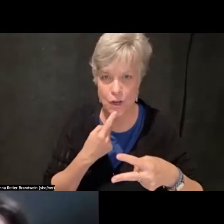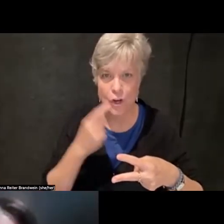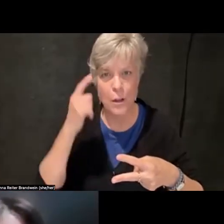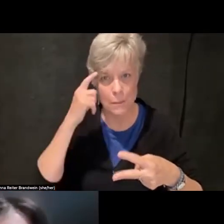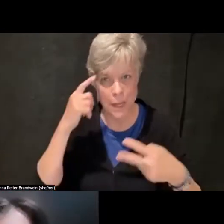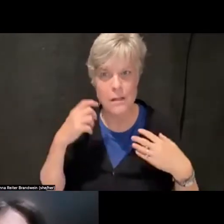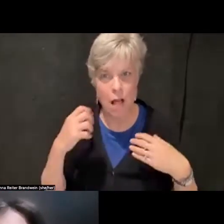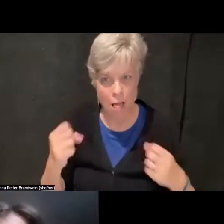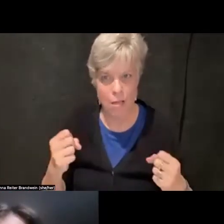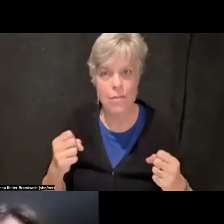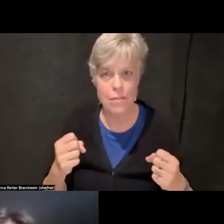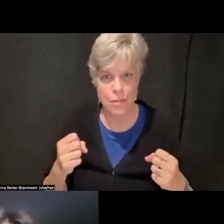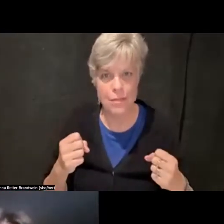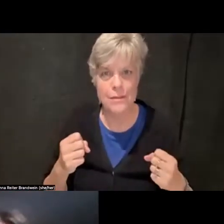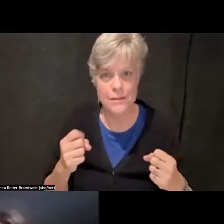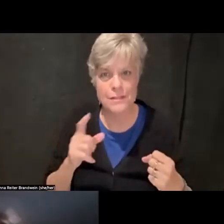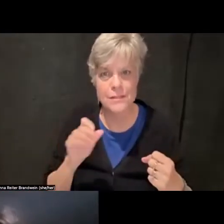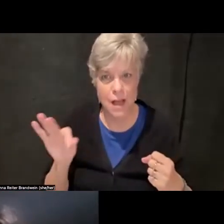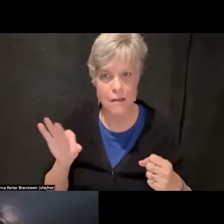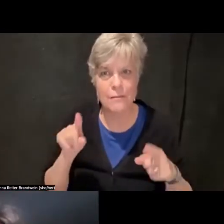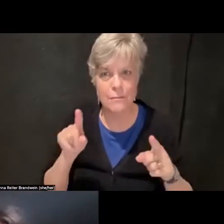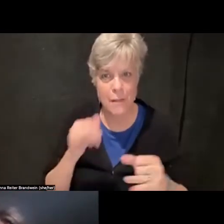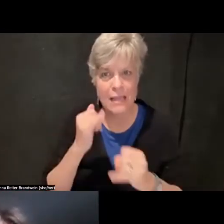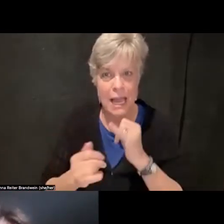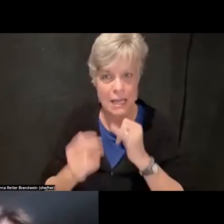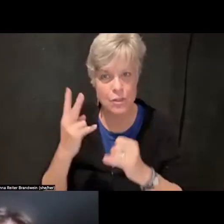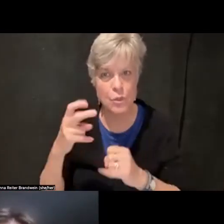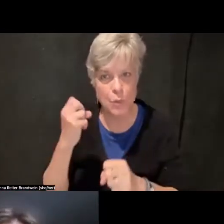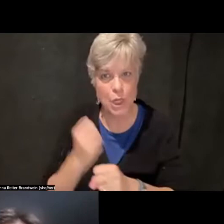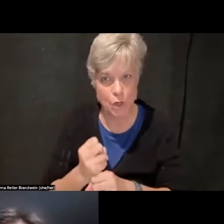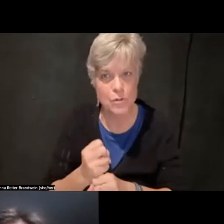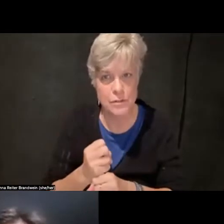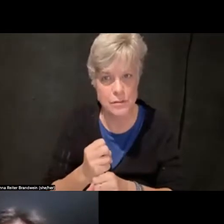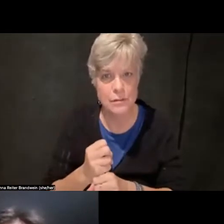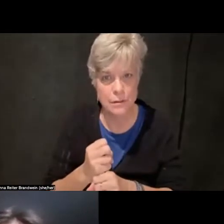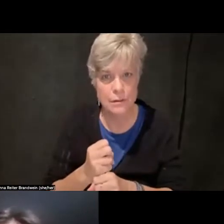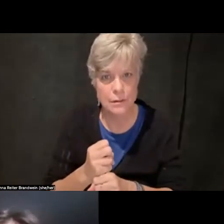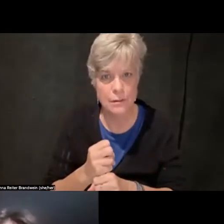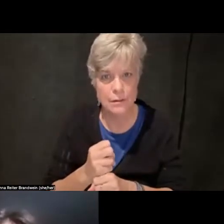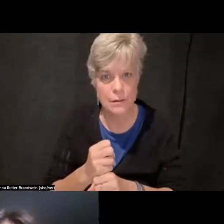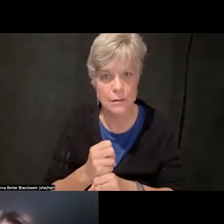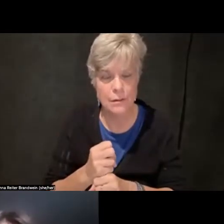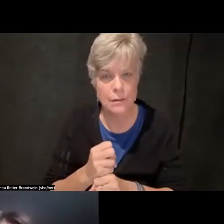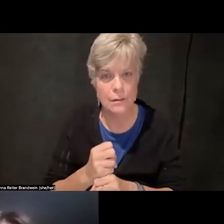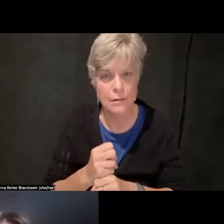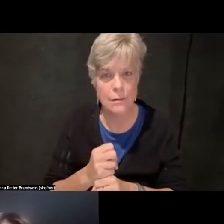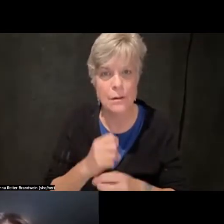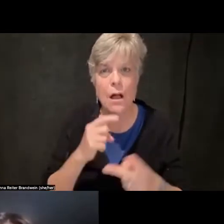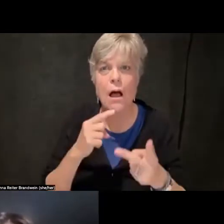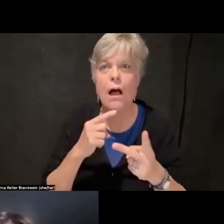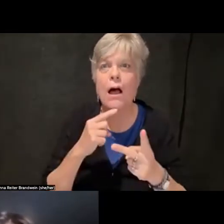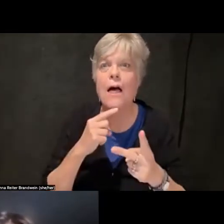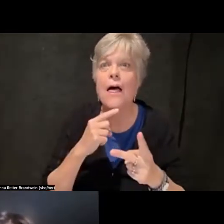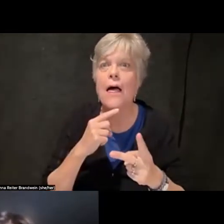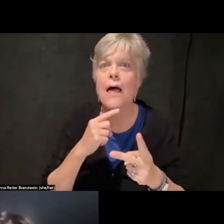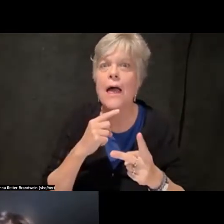throughout my last two years as well as then some physical symptoms with my hands.